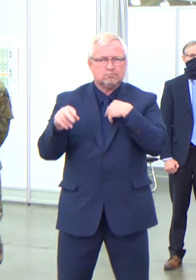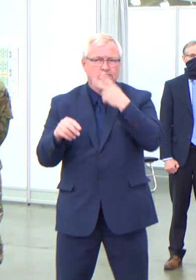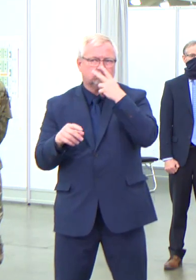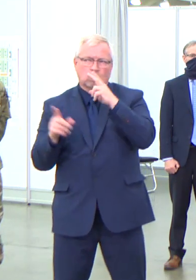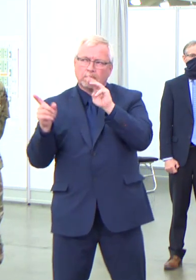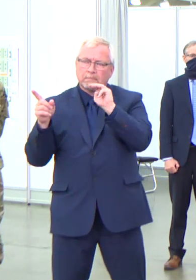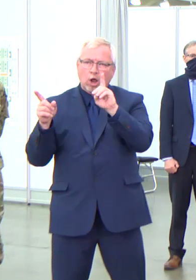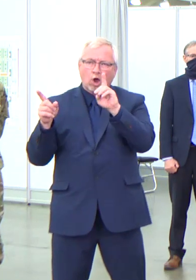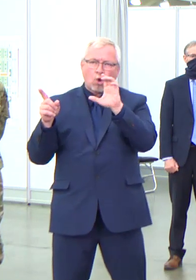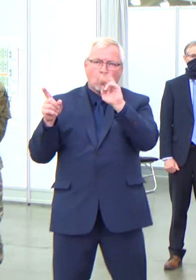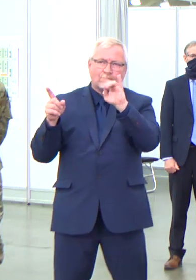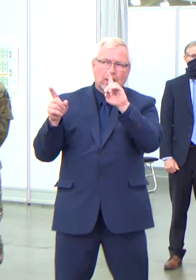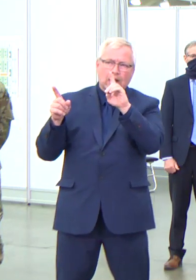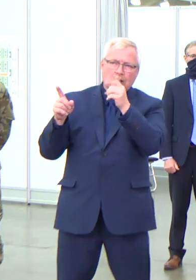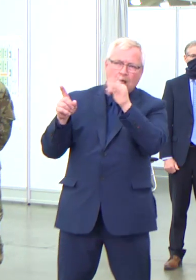Maryland case data, including testing,